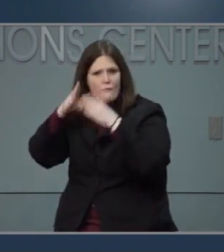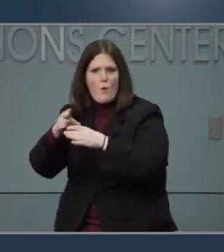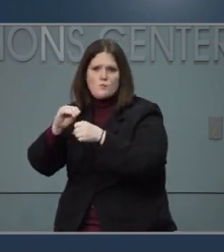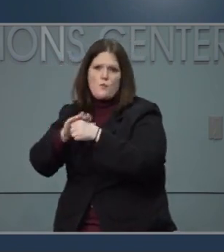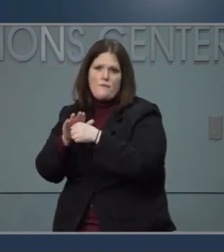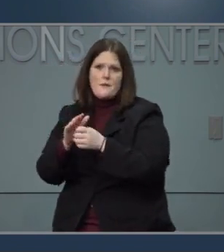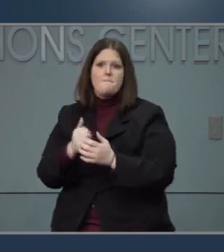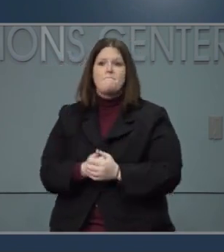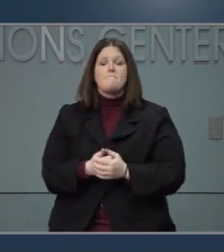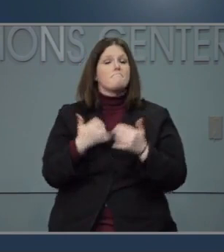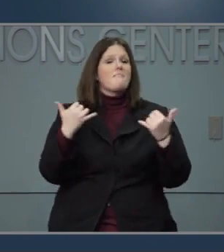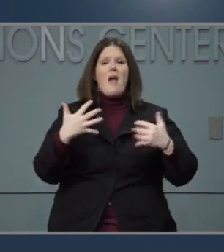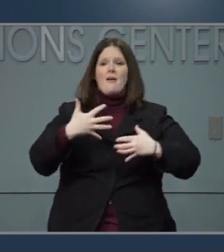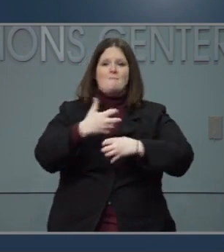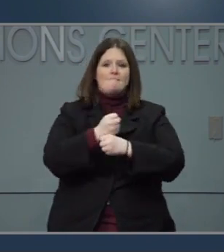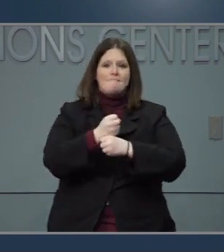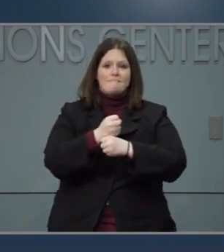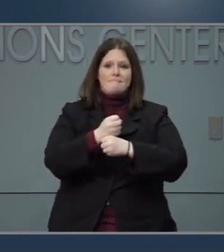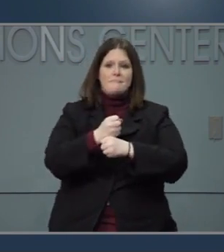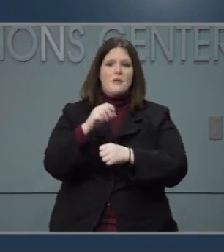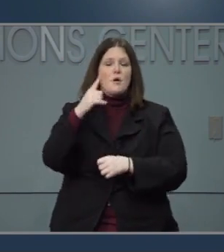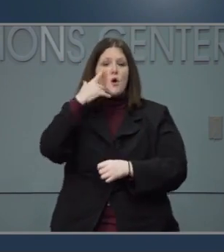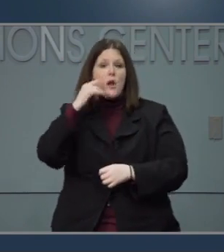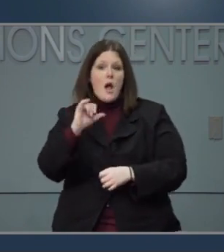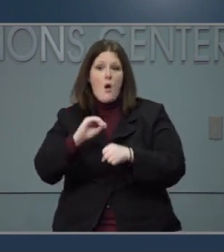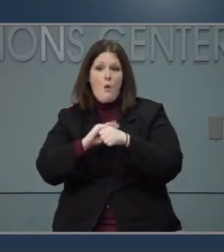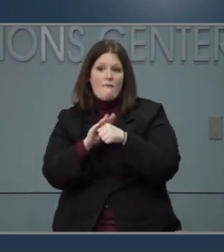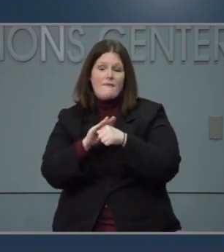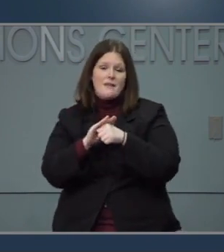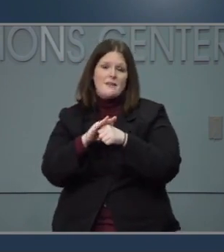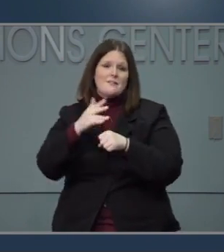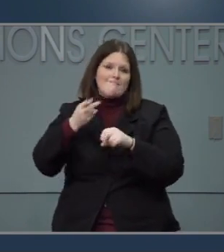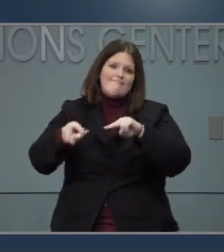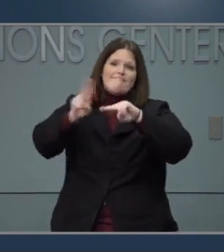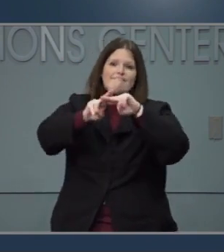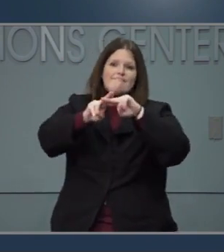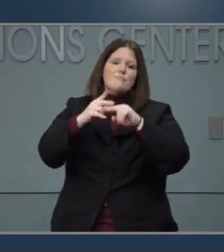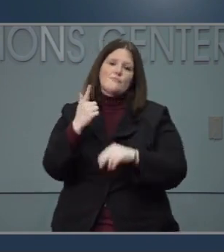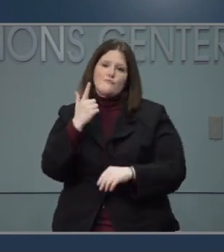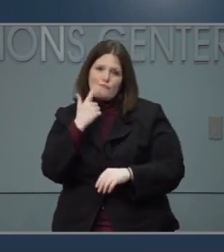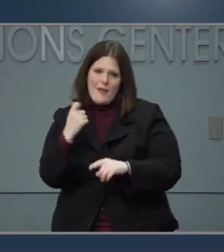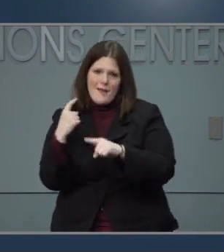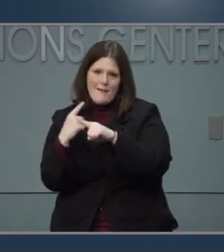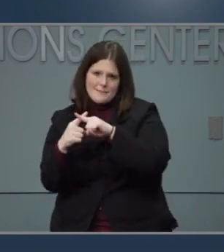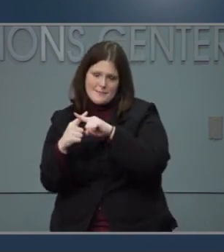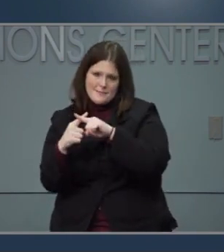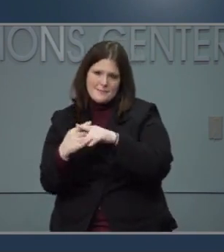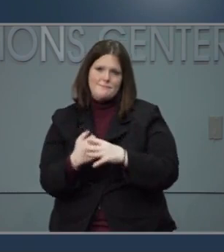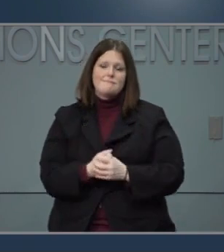OK, SO IN SUMMARY, HERE IS WHERE WE ARE, SURVEILLANCE DATA HAS INCREASED, IT GETS A RED X.